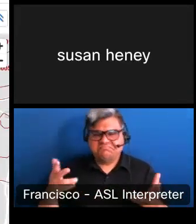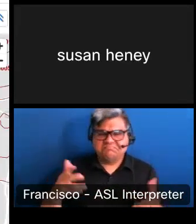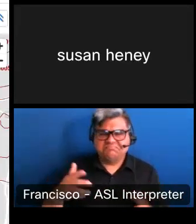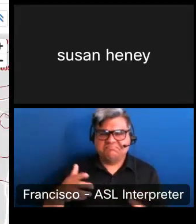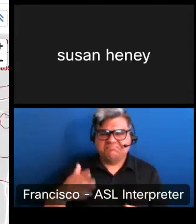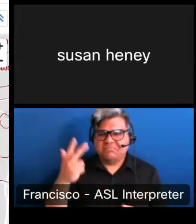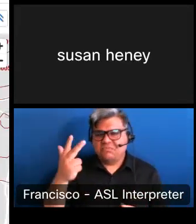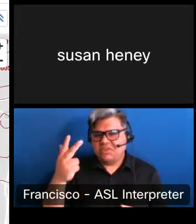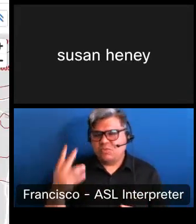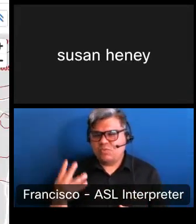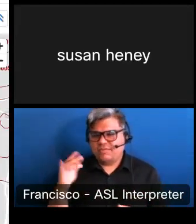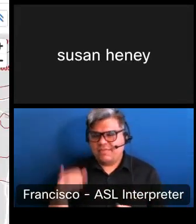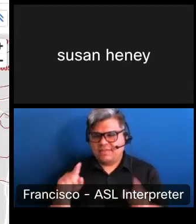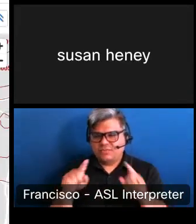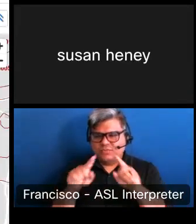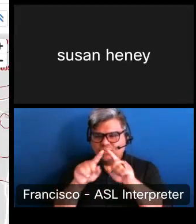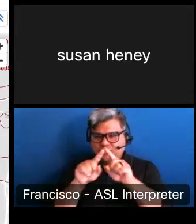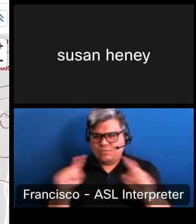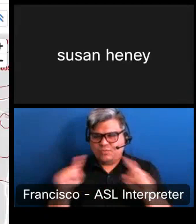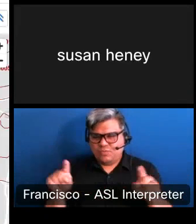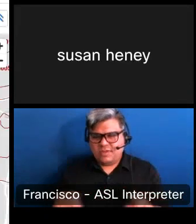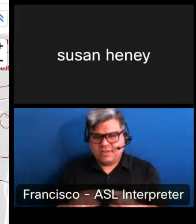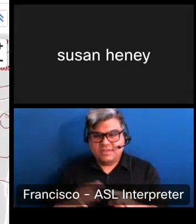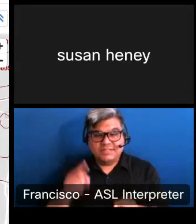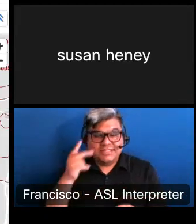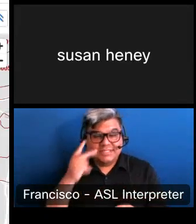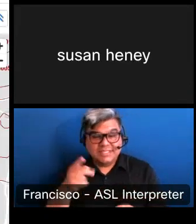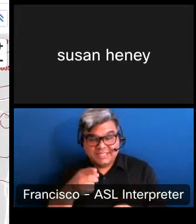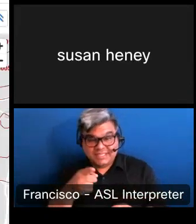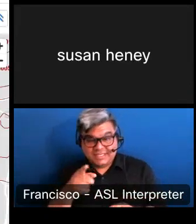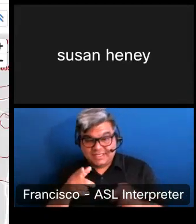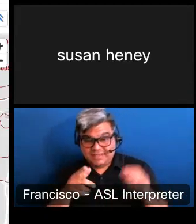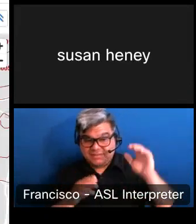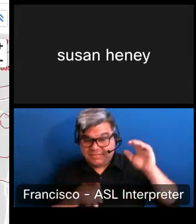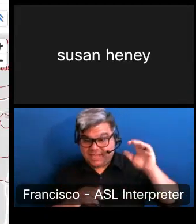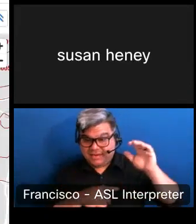and note the legend at the bottom. Now, if this map is displaying the variables from the table,